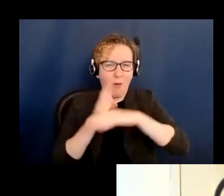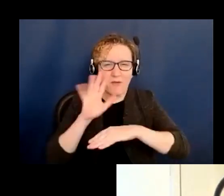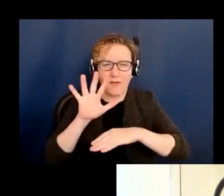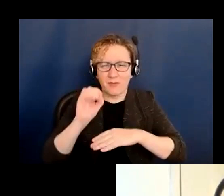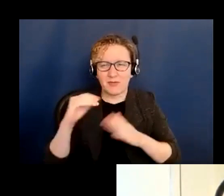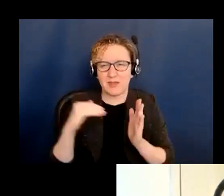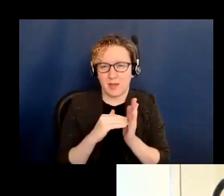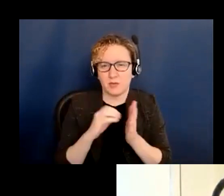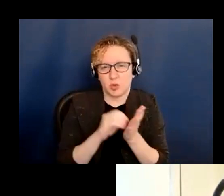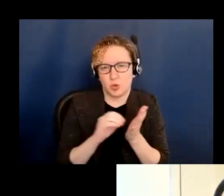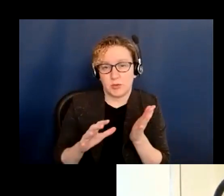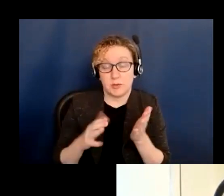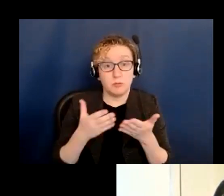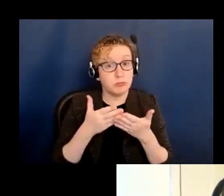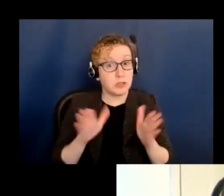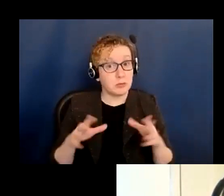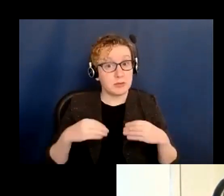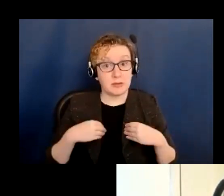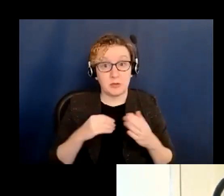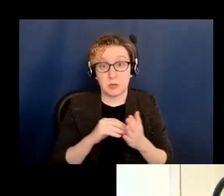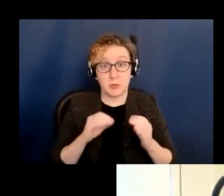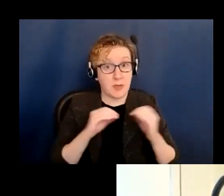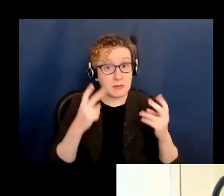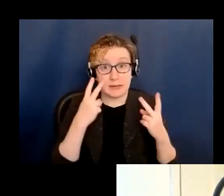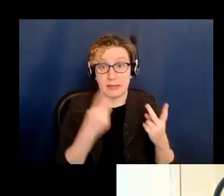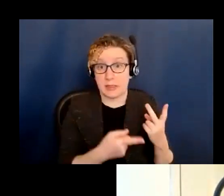Generally, we accept students without seeing them.